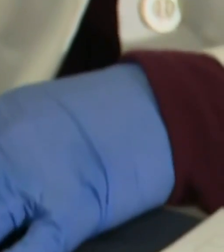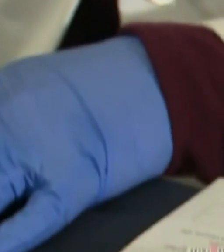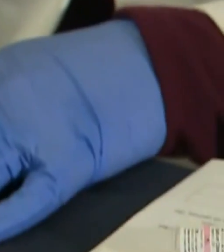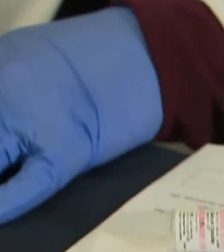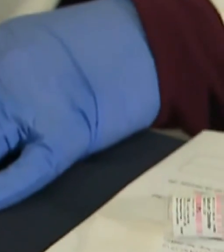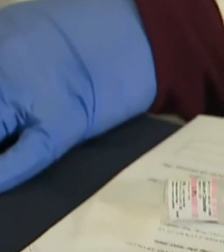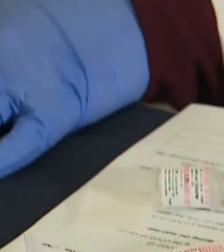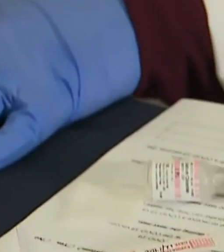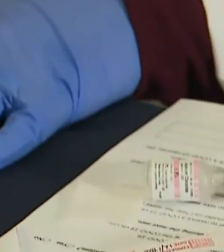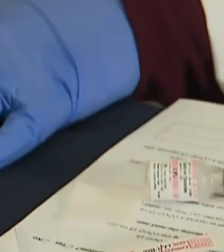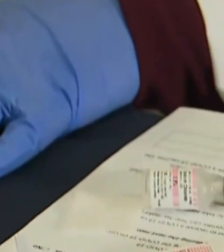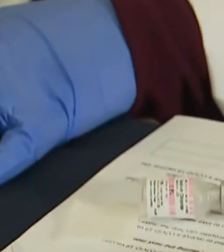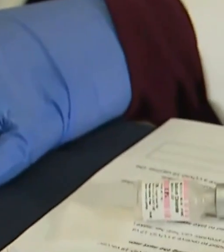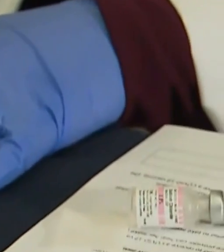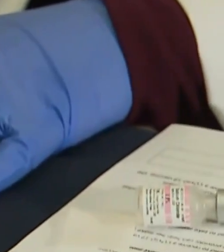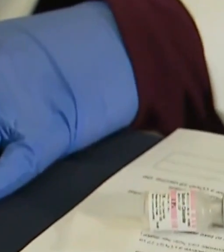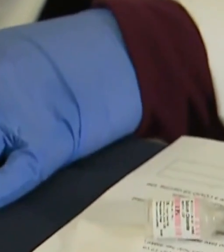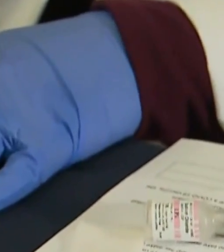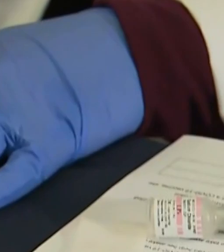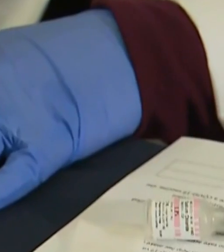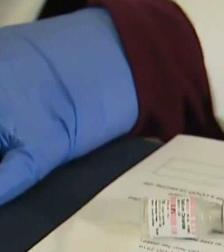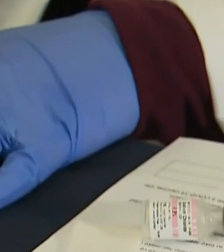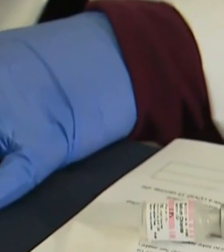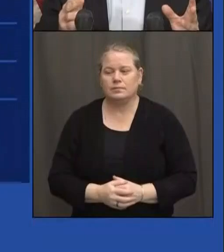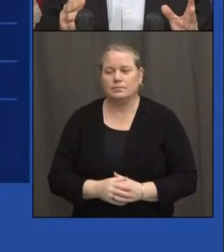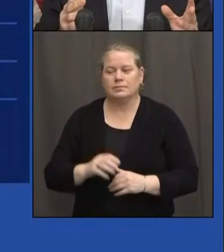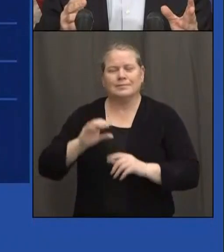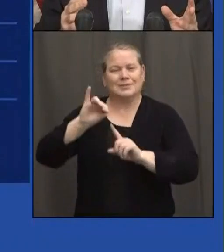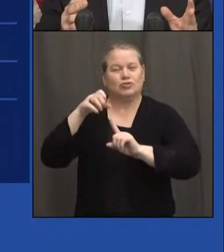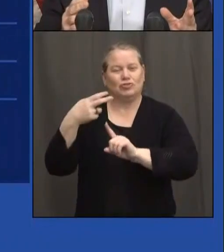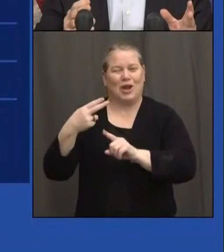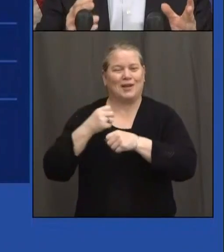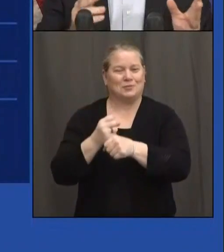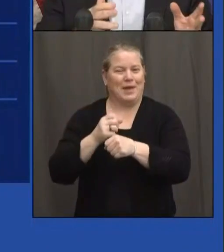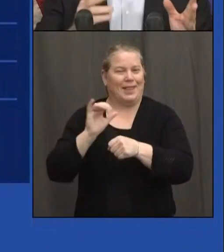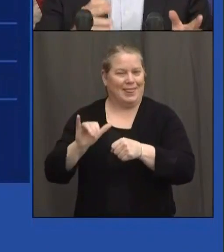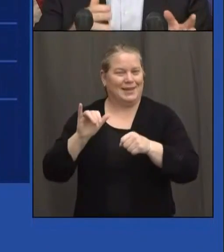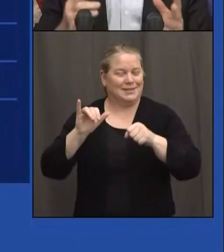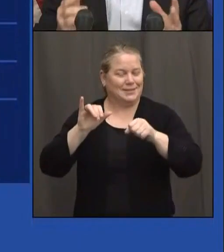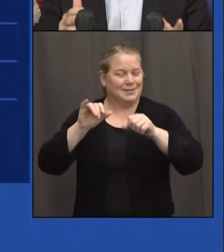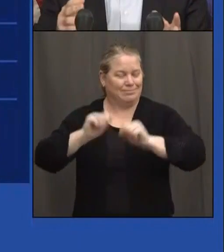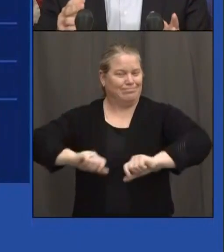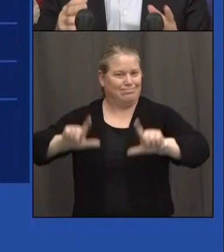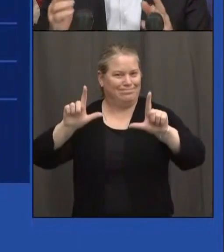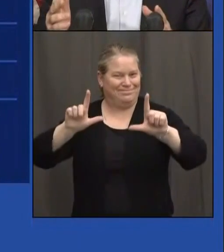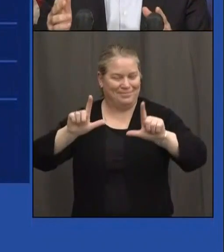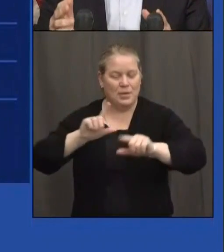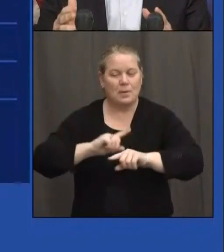ADMINISTERED MORE THAN 360000 VACCINE DOSES BUT ADMINISTERED MORE THAN 360000 VACCINE DOSES BUT HAS VACCINE DOSES BUT HAS VACCINE DOSES BUT HAS THE VACCINE DOSES BUT HAS THE CAPACITY VACCINE DOSES BUT HAS THE CAPACITY TO VACCINE DOSES BUT HAS THE CAPACITY TO DO VACCINE DOSES BUT HAS THE CAPACITY TO DO MORE VACCINE DOSES BUT HAS THE CAPACITY TO DO MORE WITH THE CAPACITY TO DO MORE WITH THE CAPACITY TO DO MORE WITH THE THE CAPACITY TO DO MORE WITH THE NEW THE CAPACITY TO DO MORE WITH THE NEW INCREASE. THE NEW INCREASE. THE NEW INCREASE. GOVERNOR THE NEW INCREASE. GOVERNOR LAMONT THE NEW INCREASE. GOVERNOR LAMONT SAYS THE NEW INCREASE. GOVERNOR LAMONT SAYS THE THE NEW INCREASE. GOVERNOR LAMONT SAYS THE STATE GOVERNOR LAMONT SAYS THE STATE GOVERNOR LAMONT SAYS THE STATE PLANS GOVERNOR LAMONT SAYS THE STATE PLANS TO GOVERNOR LAMONT SAYS THE STATE PLANS TO TARGET GOVERNOR LAMONT SAYS THE STATE PLANS TO TARGET THOSE